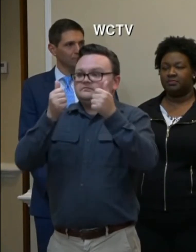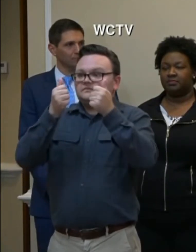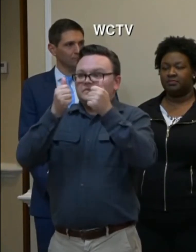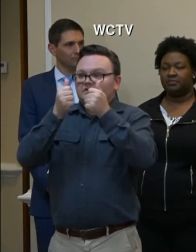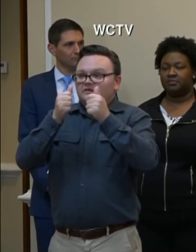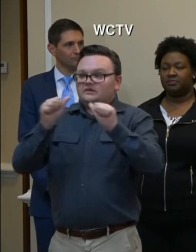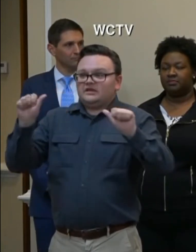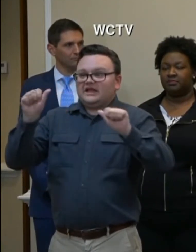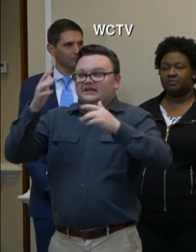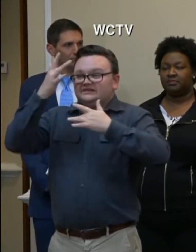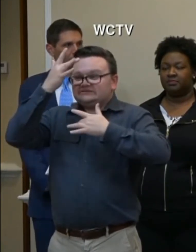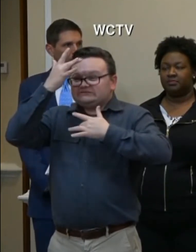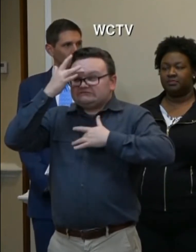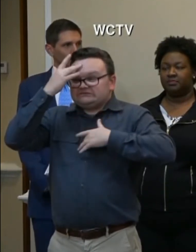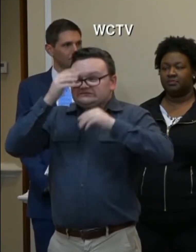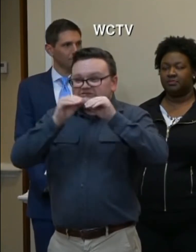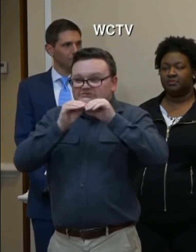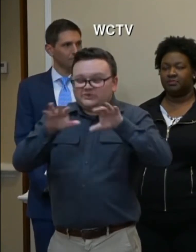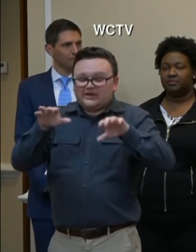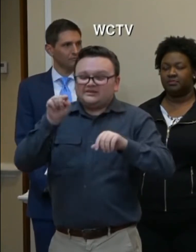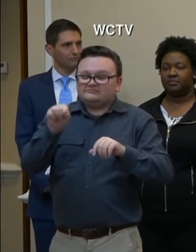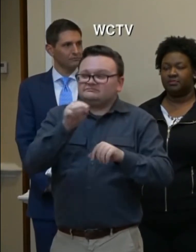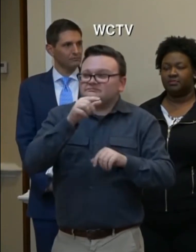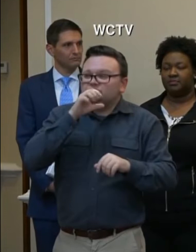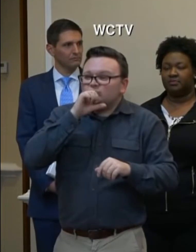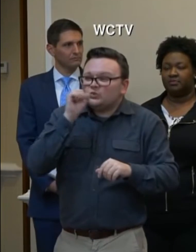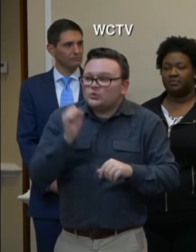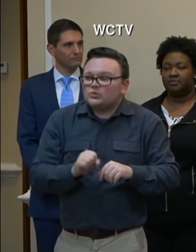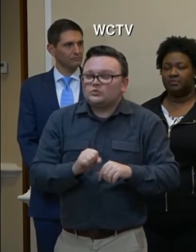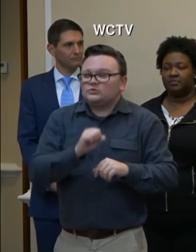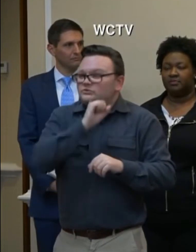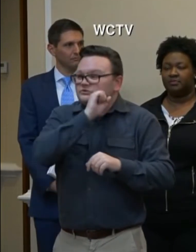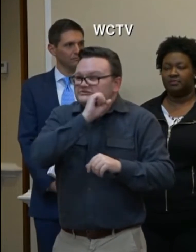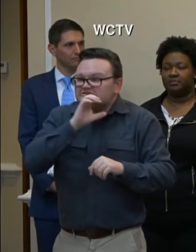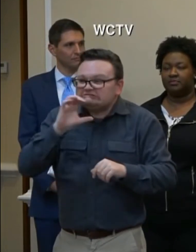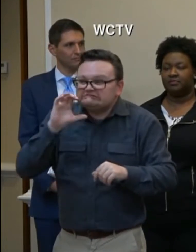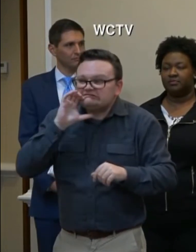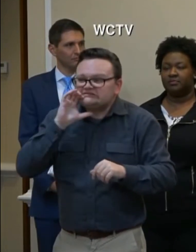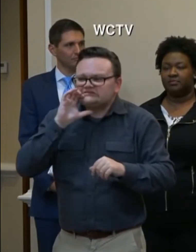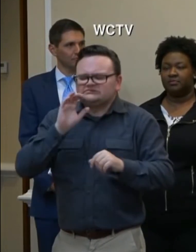threats to our elderly and senior populations and those with underlying